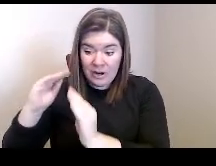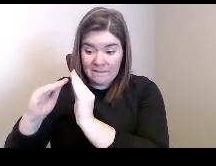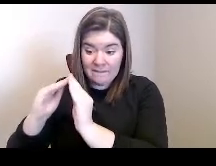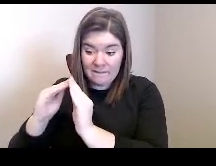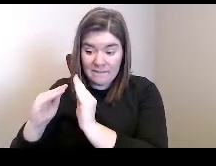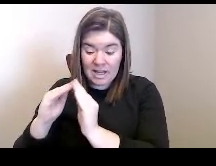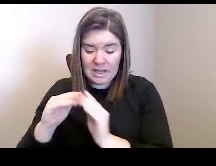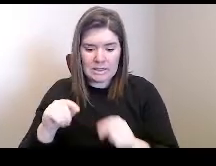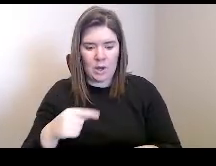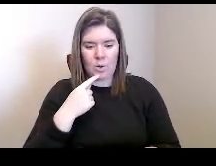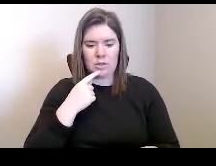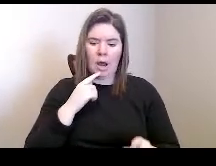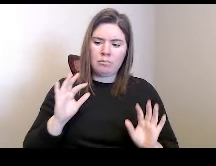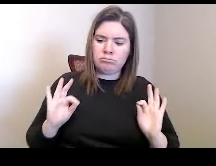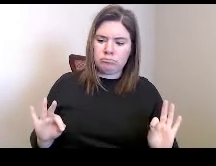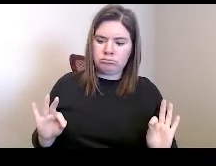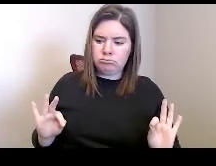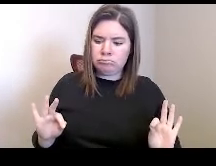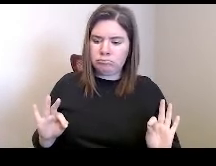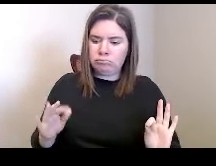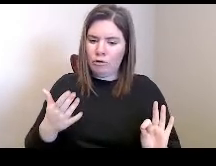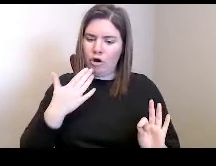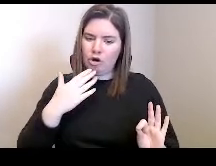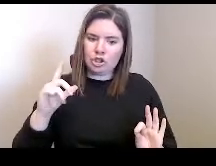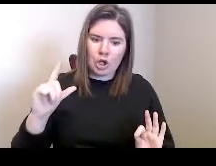So that's what you want to see before you distribute your document.